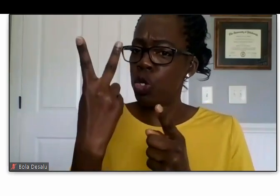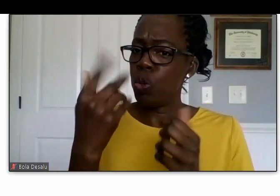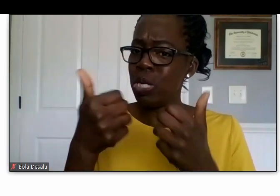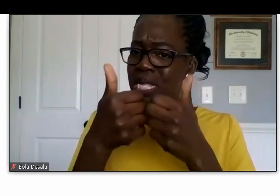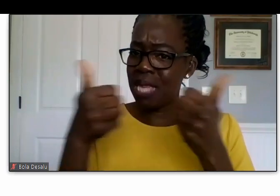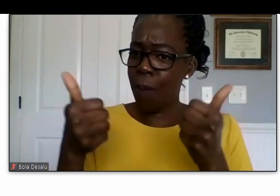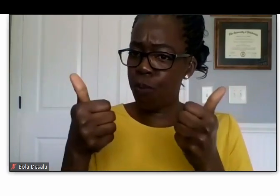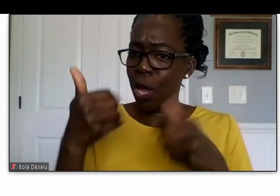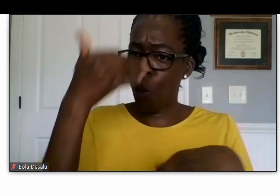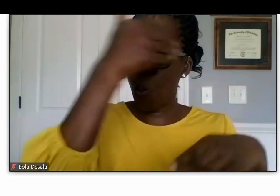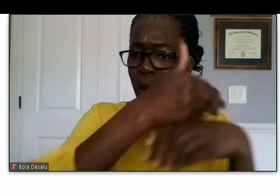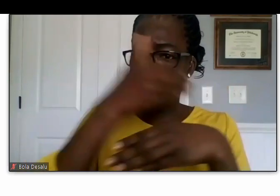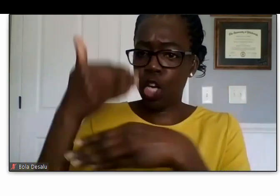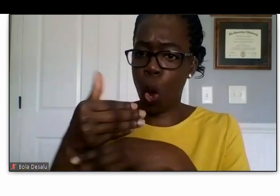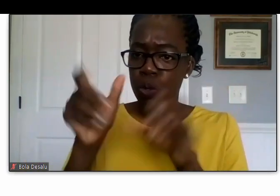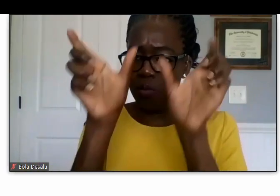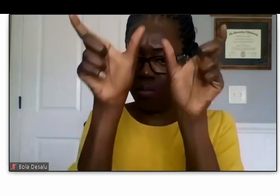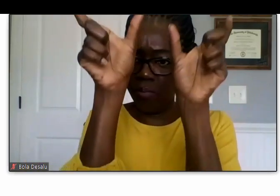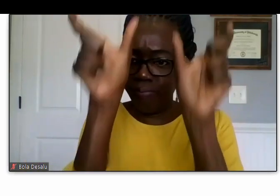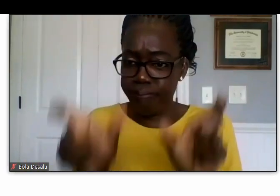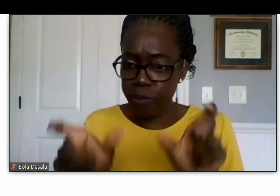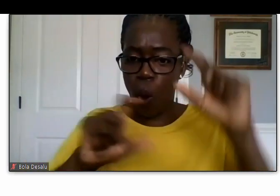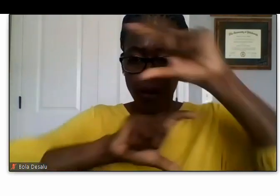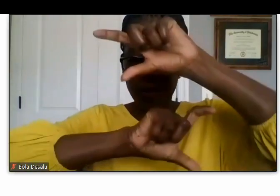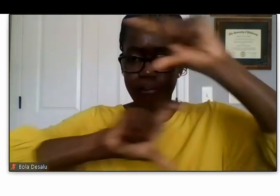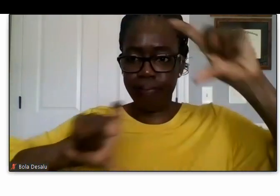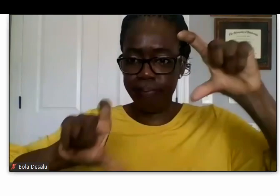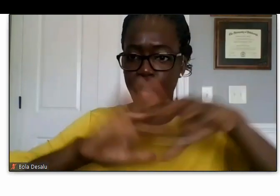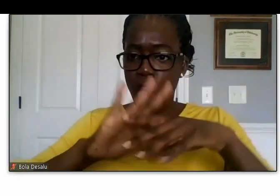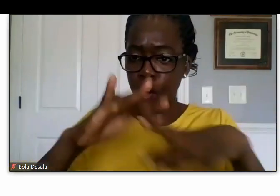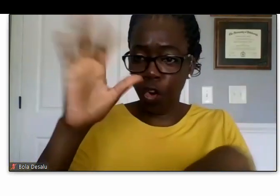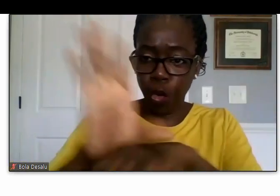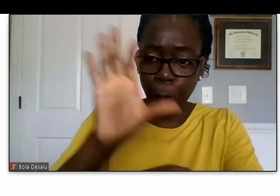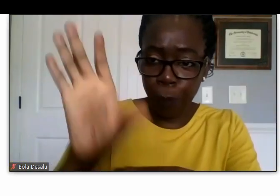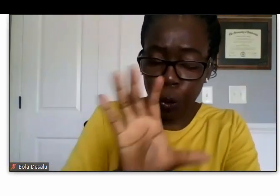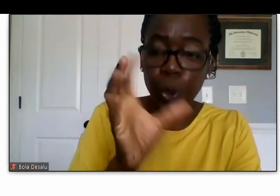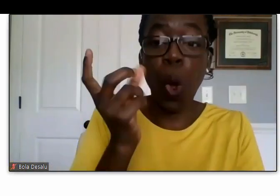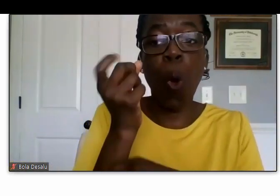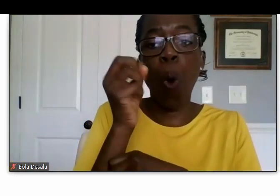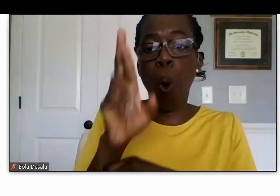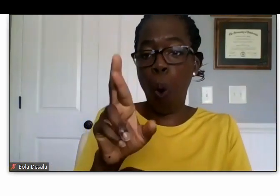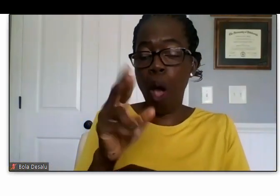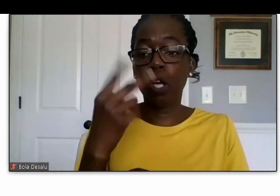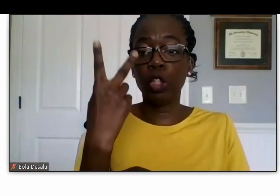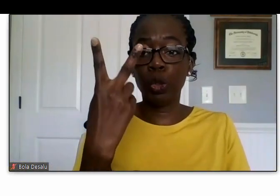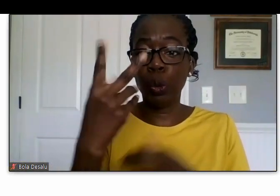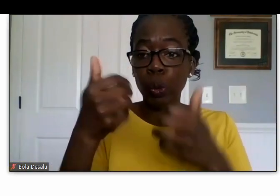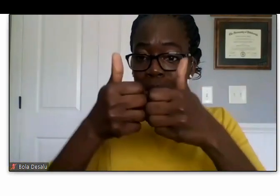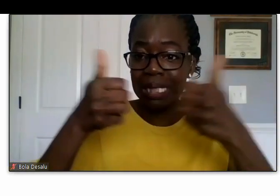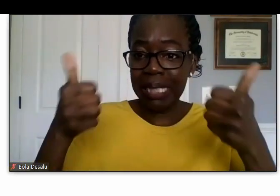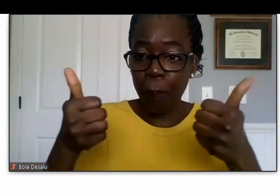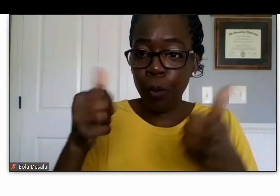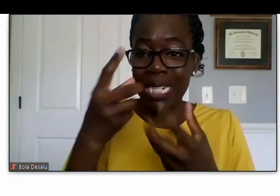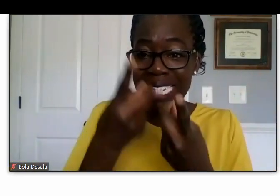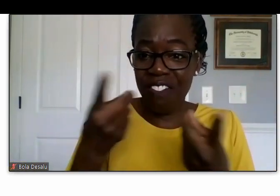you can use two separate windows horizontally or vertically on your computer